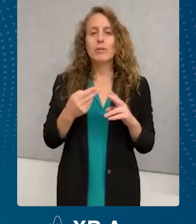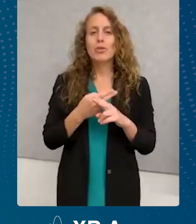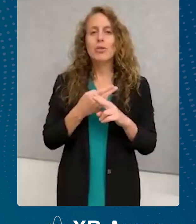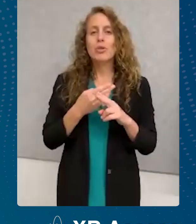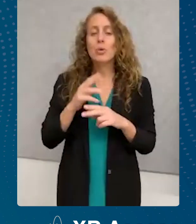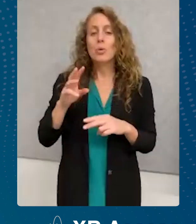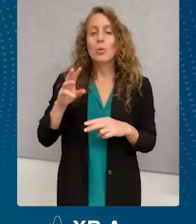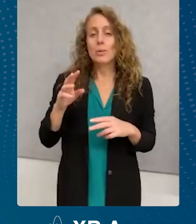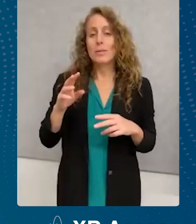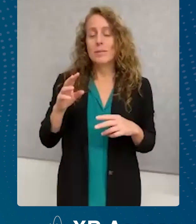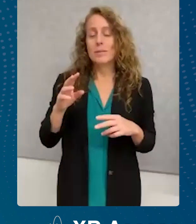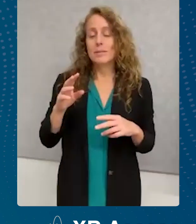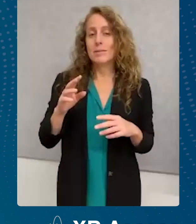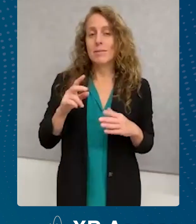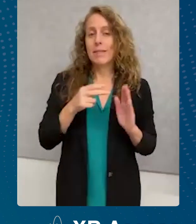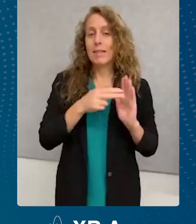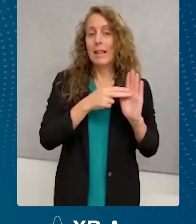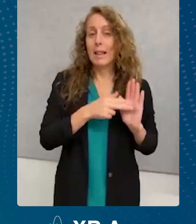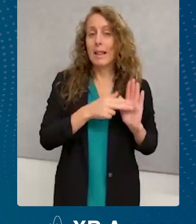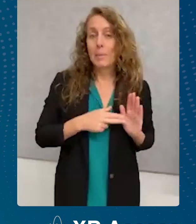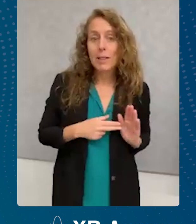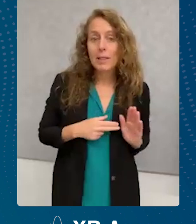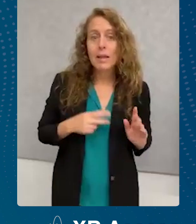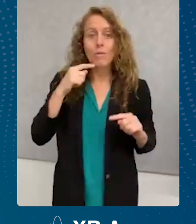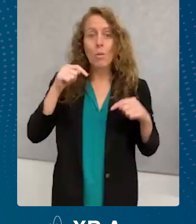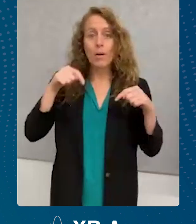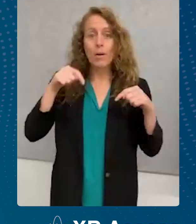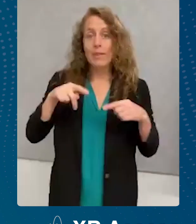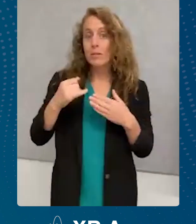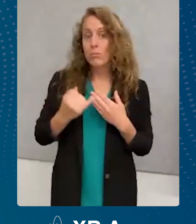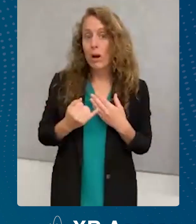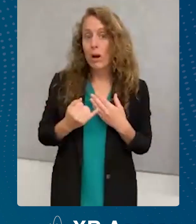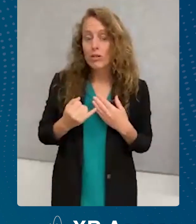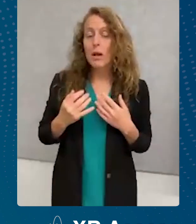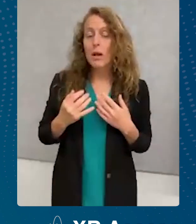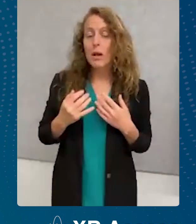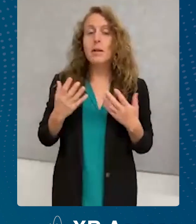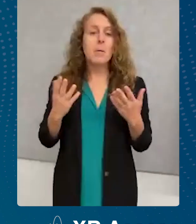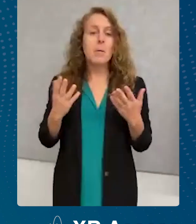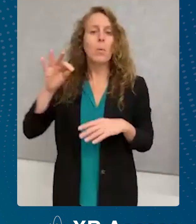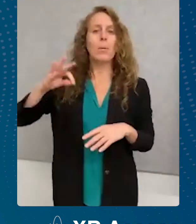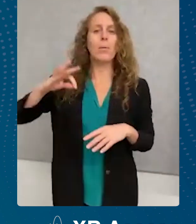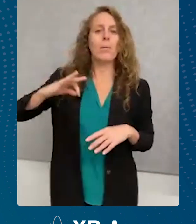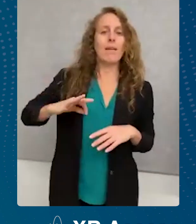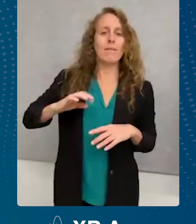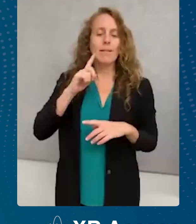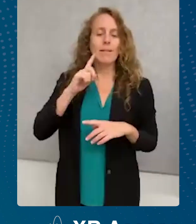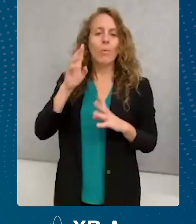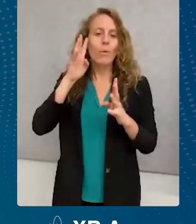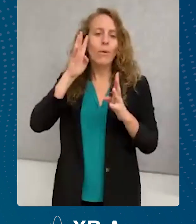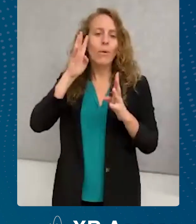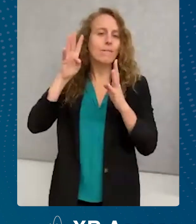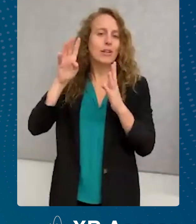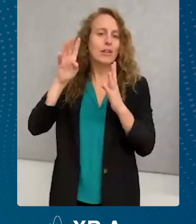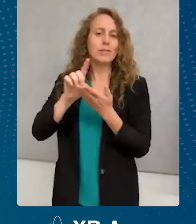Sidewalk, it may help or may be beneficial for innovation in design and assistive AR.